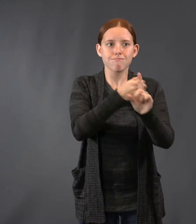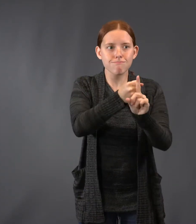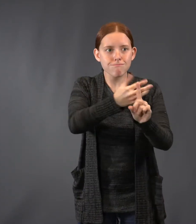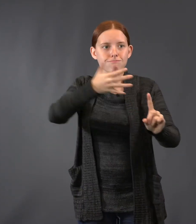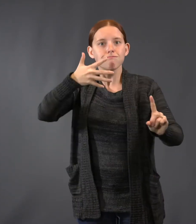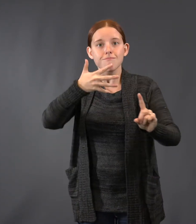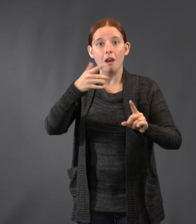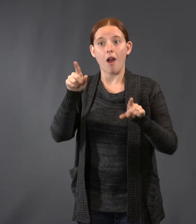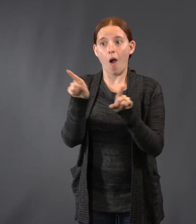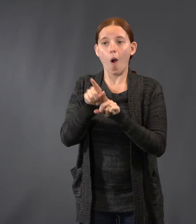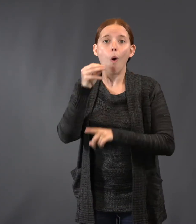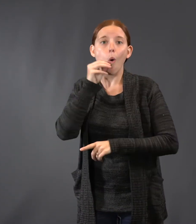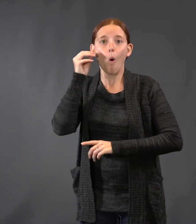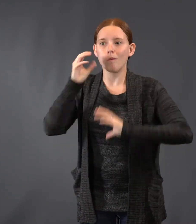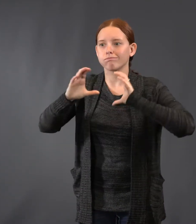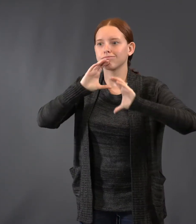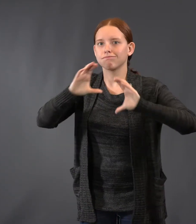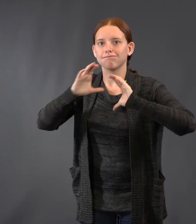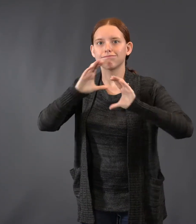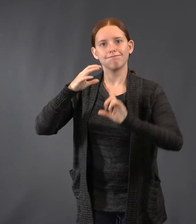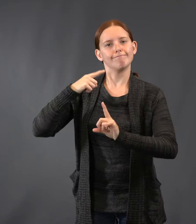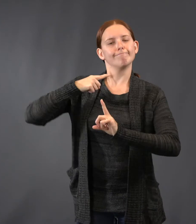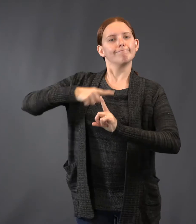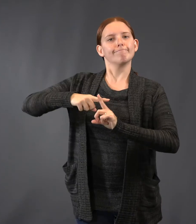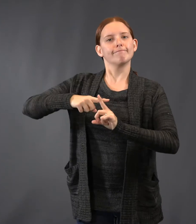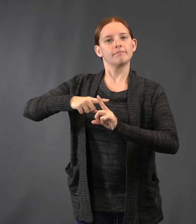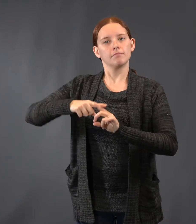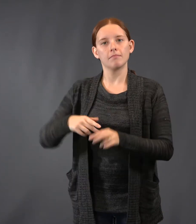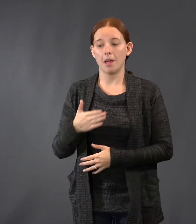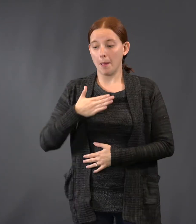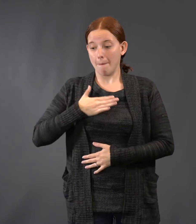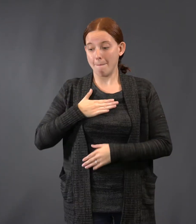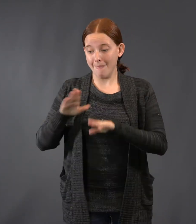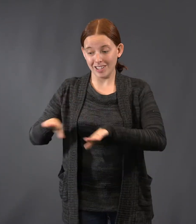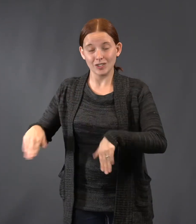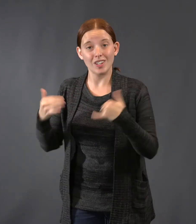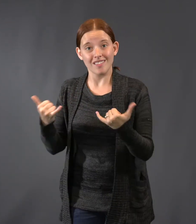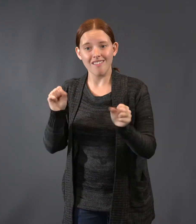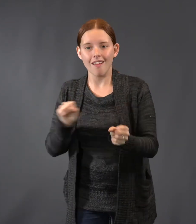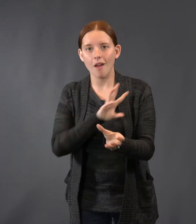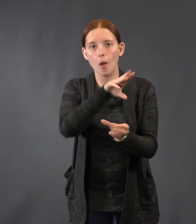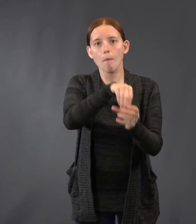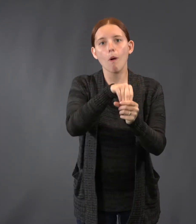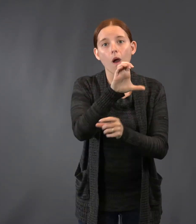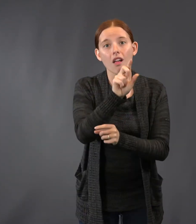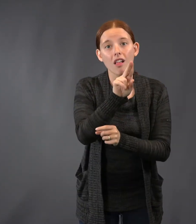they are expanding on their language, and I've noticed more positive communication at home.